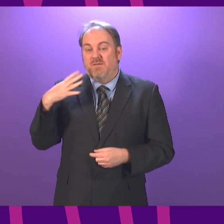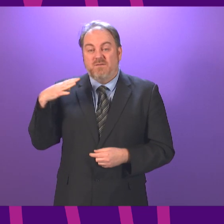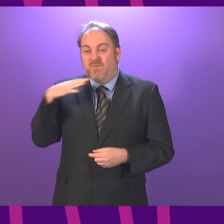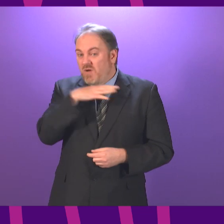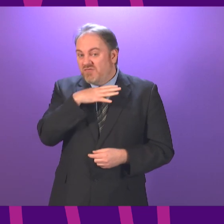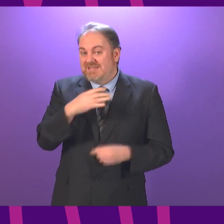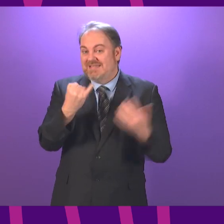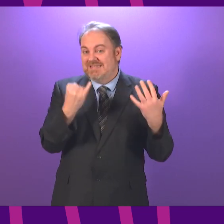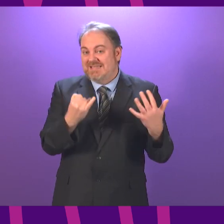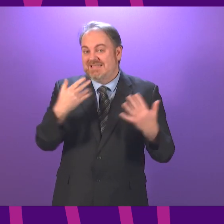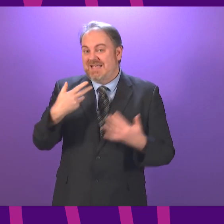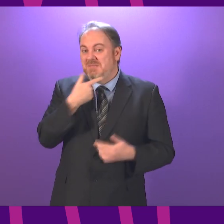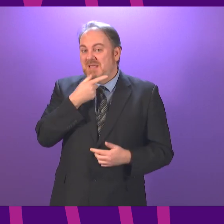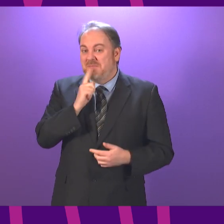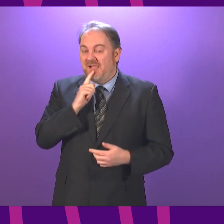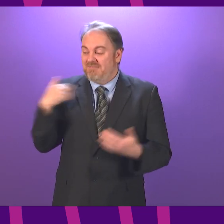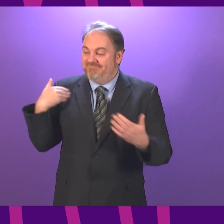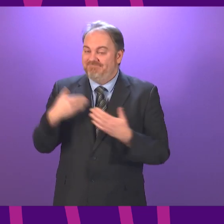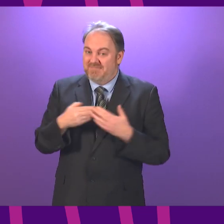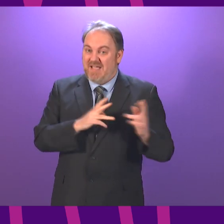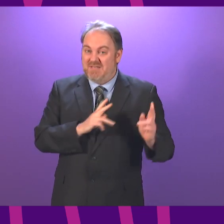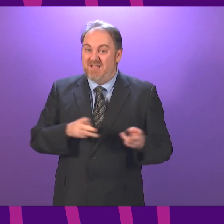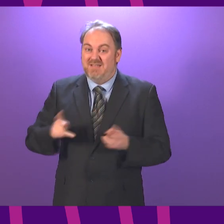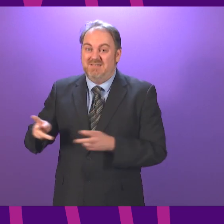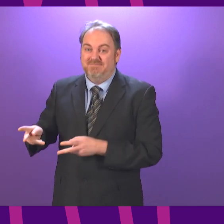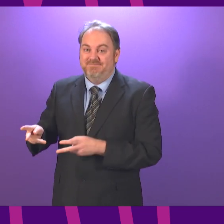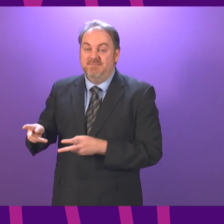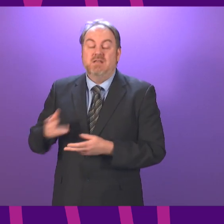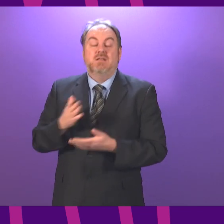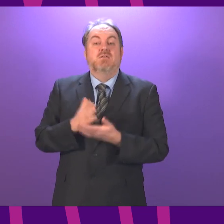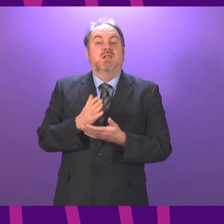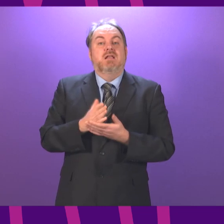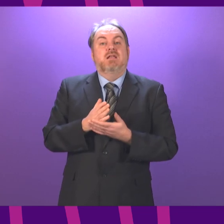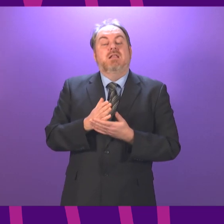The National Records of Scotland has just published its weekly update, which includes cases